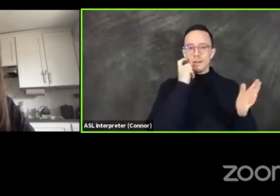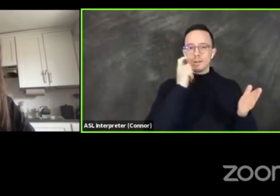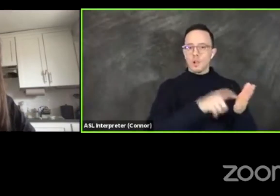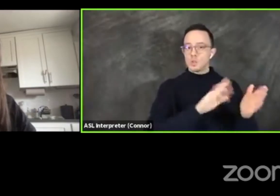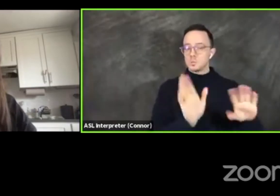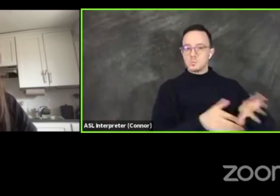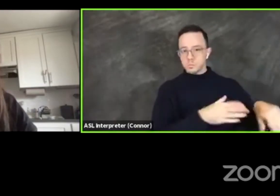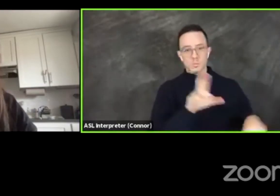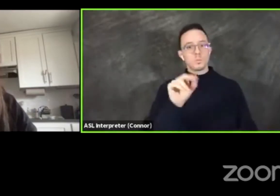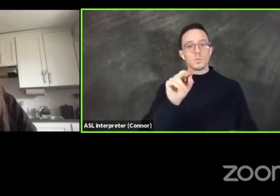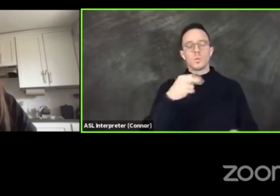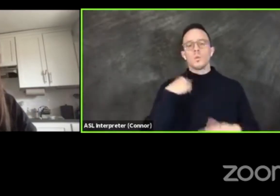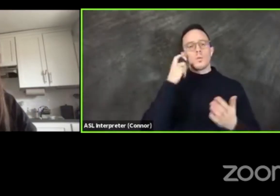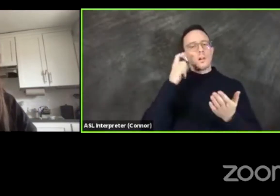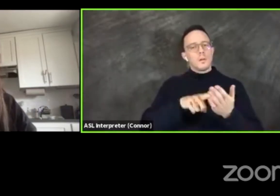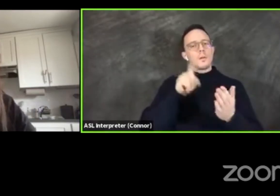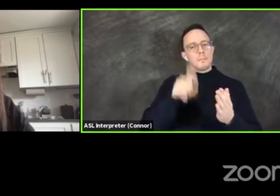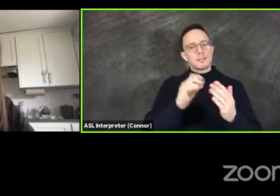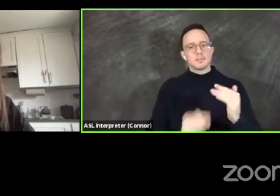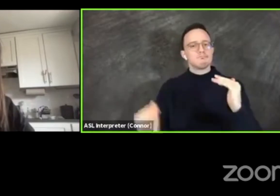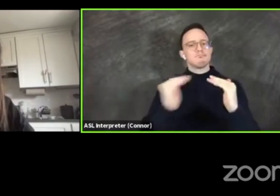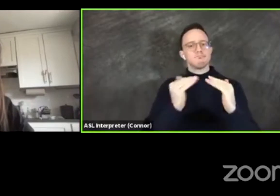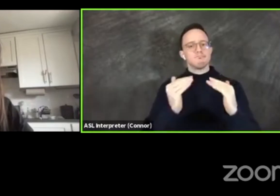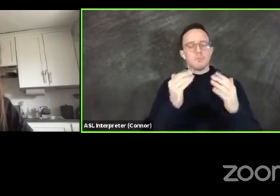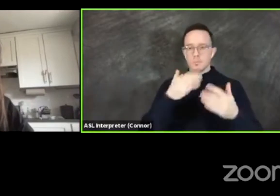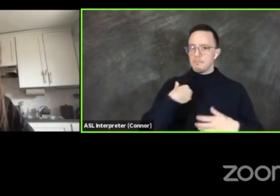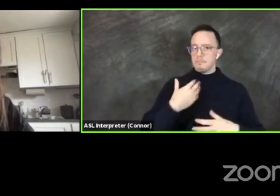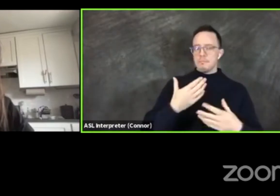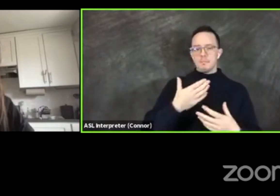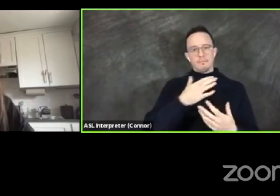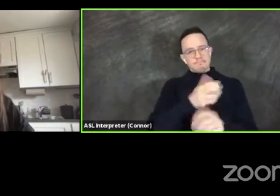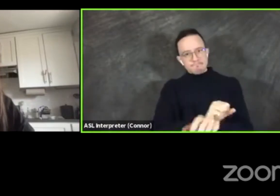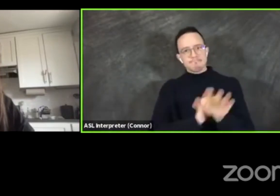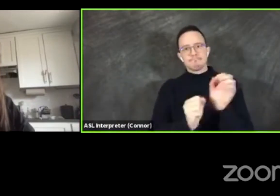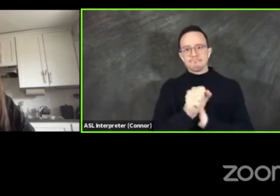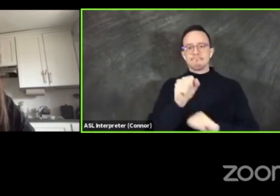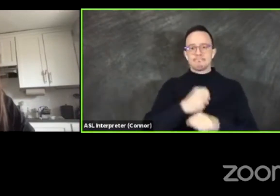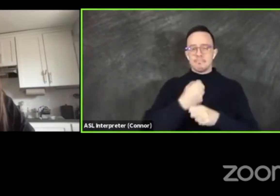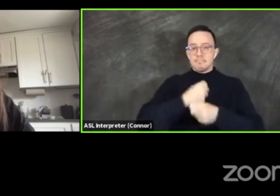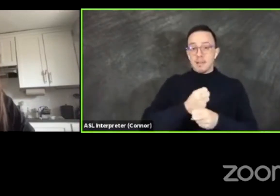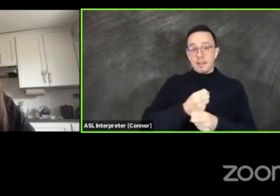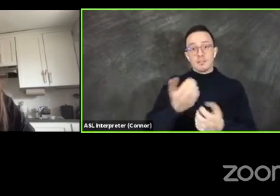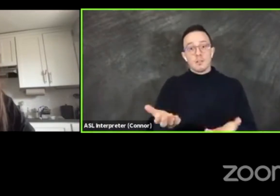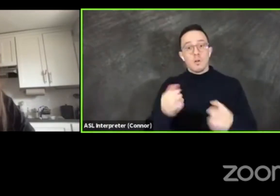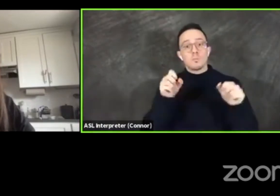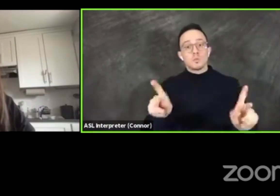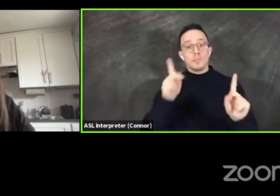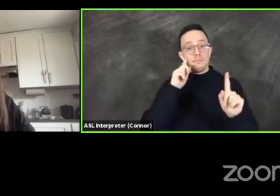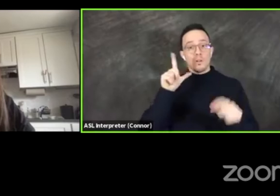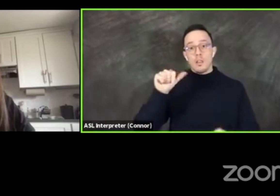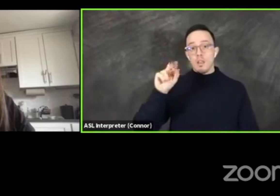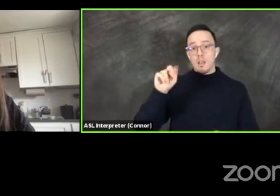COLLABORATE AND MAKE PATHWAYS FOR LENAPE ARTISTS AND LEADERS TO RETURN TO LENAPEHOKING,